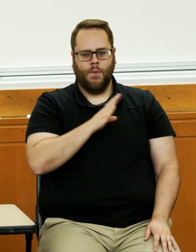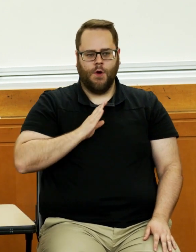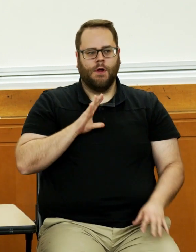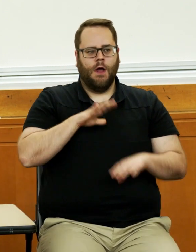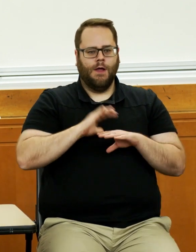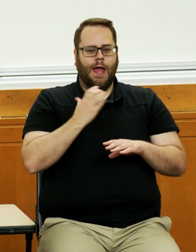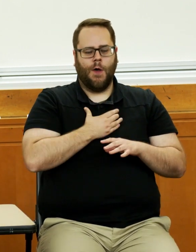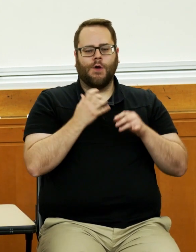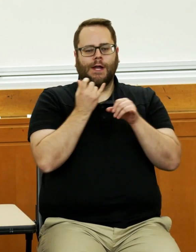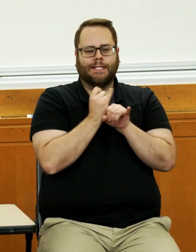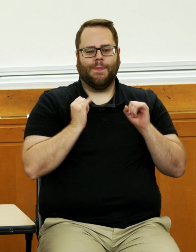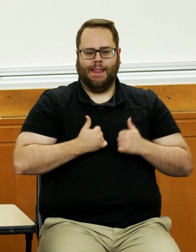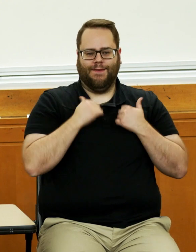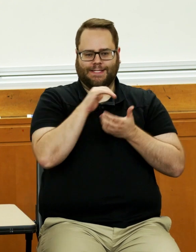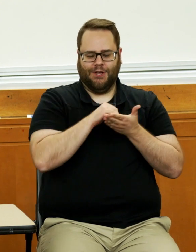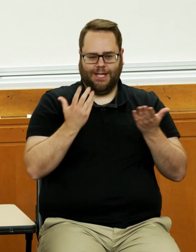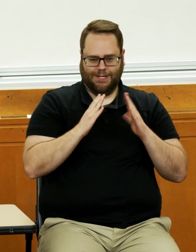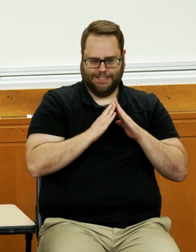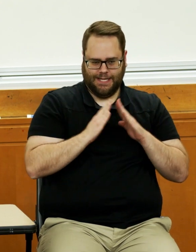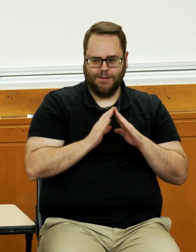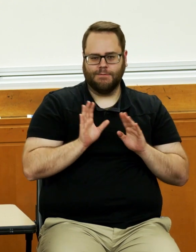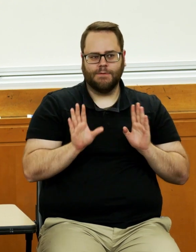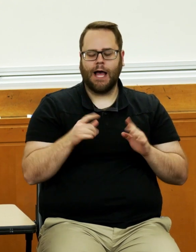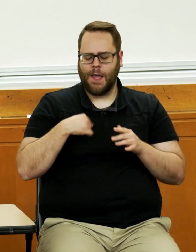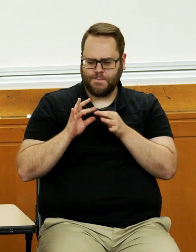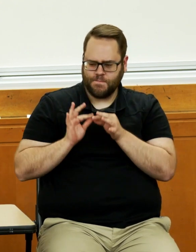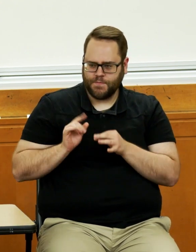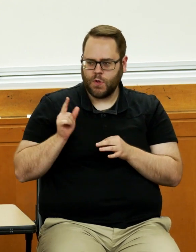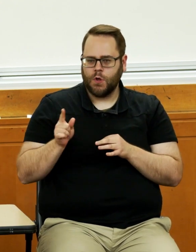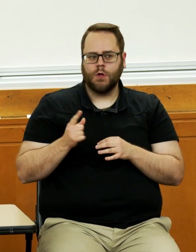here in town. And I was saying to her before, “Oh, we've just lost somebody in our community.”